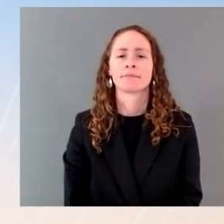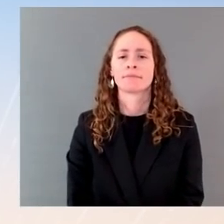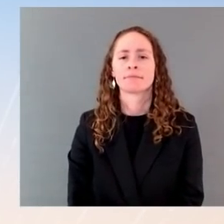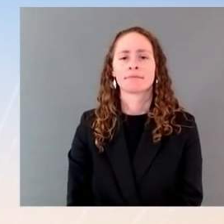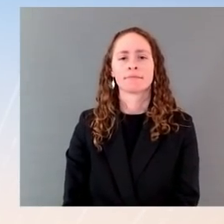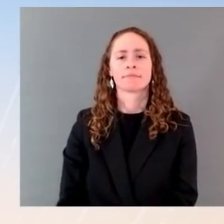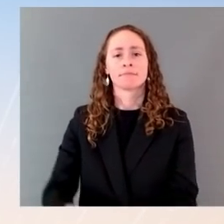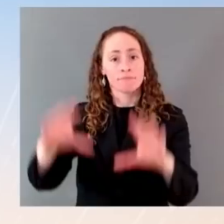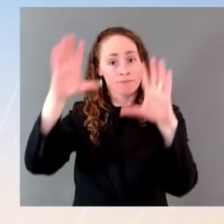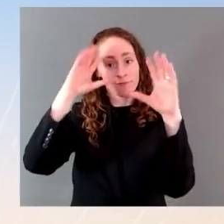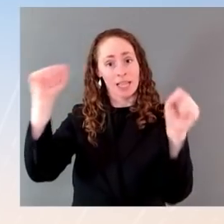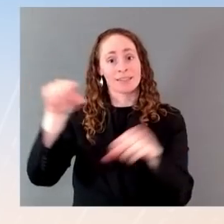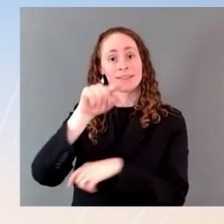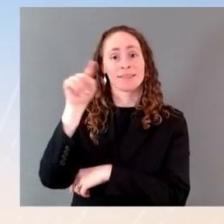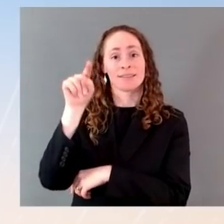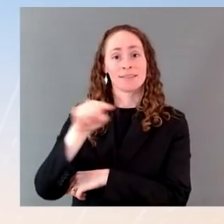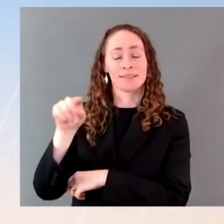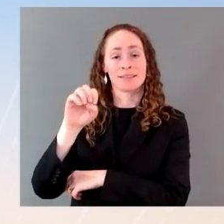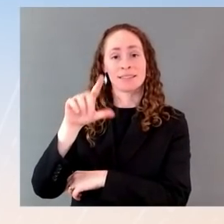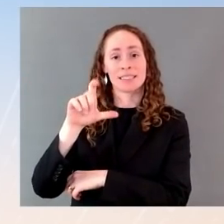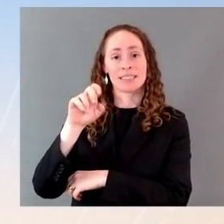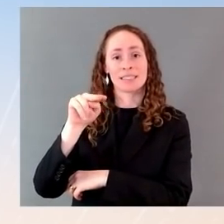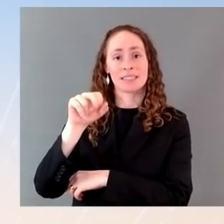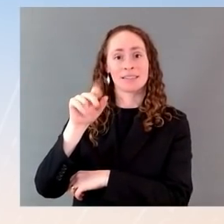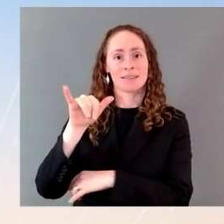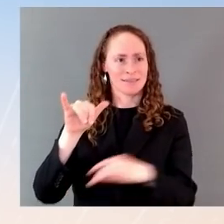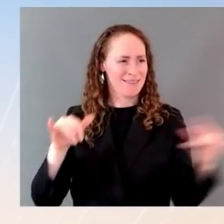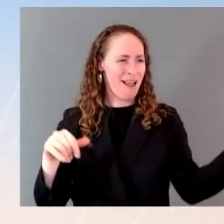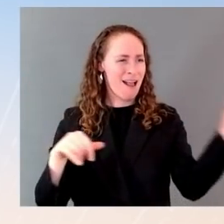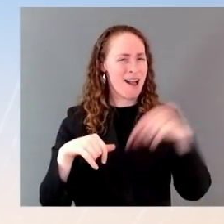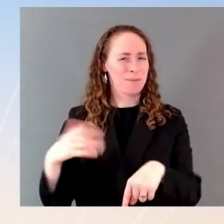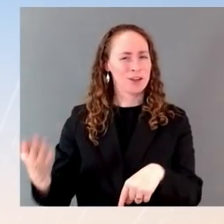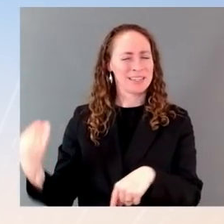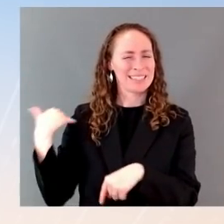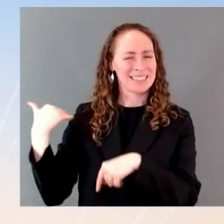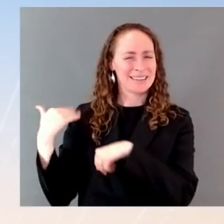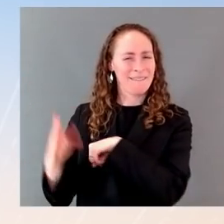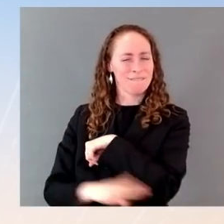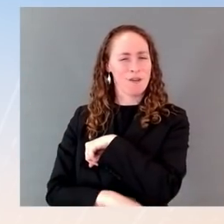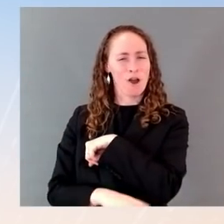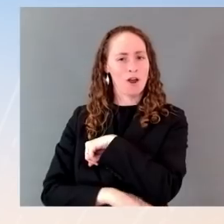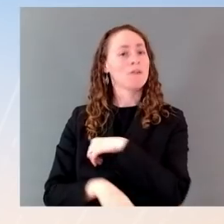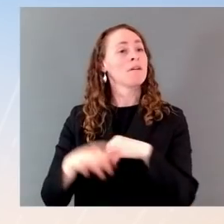and work in close coordination with them in the weeks and months ahead. The Press: A number of Democratic senators